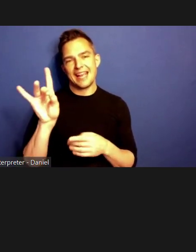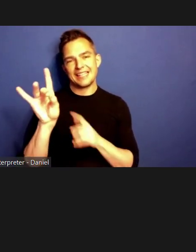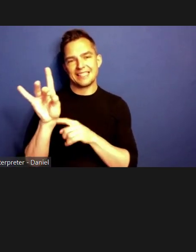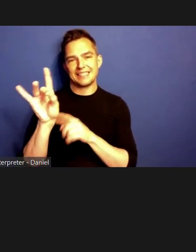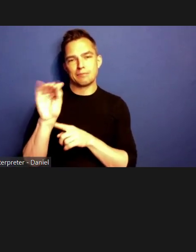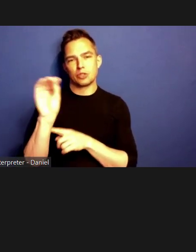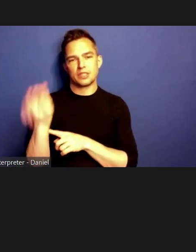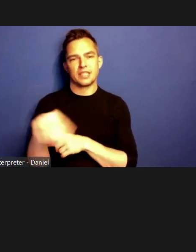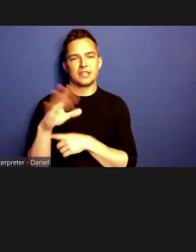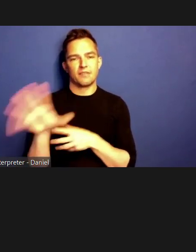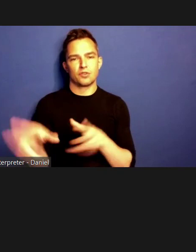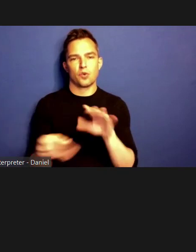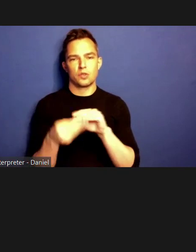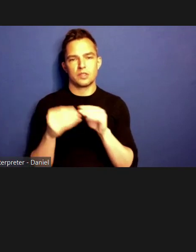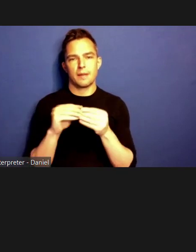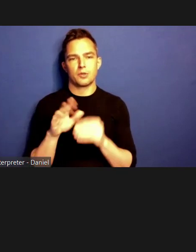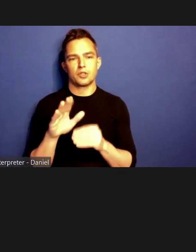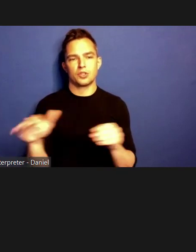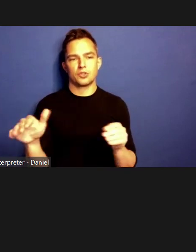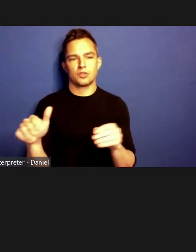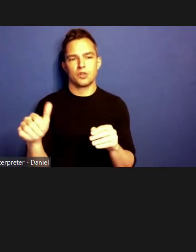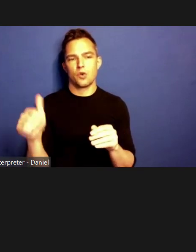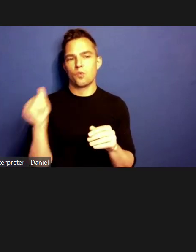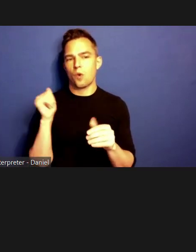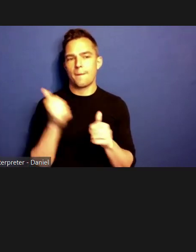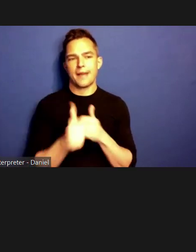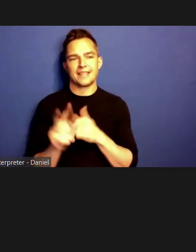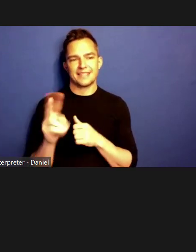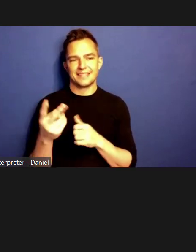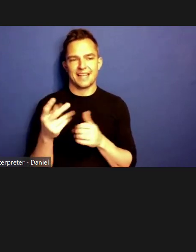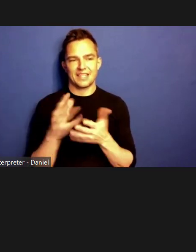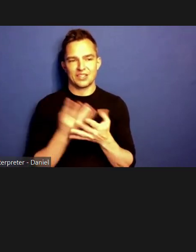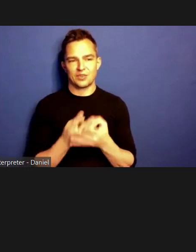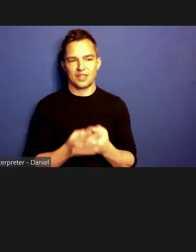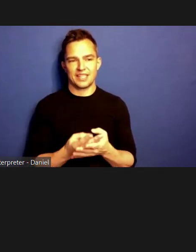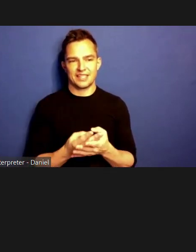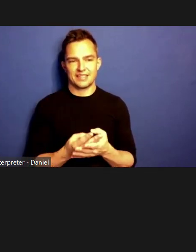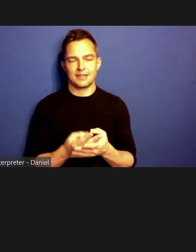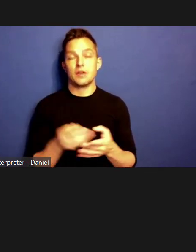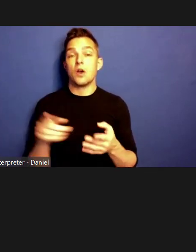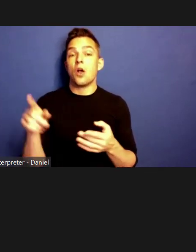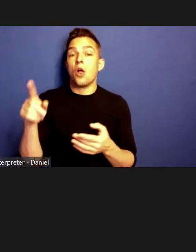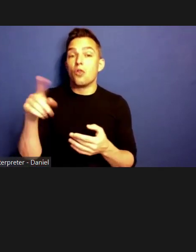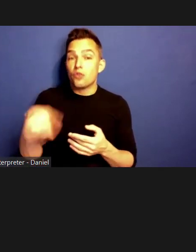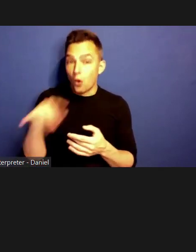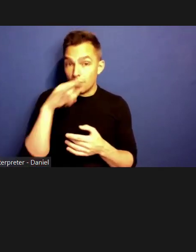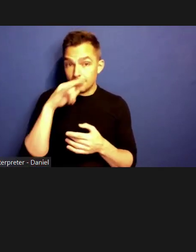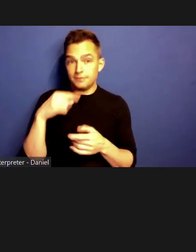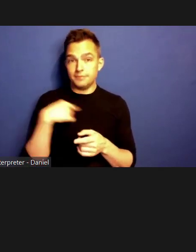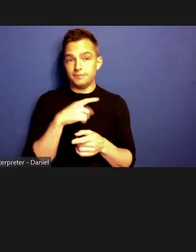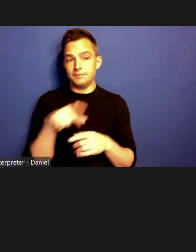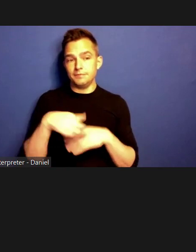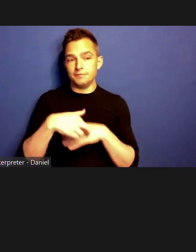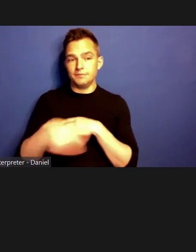the second screening. These are the children that will need to be referred to a health care provider for a middle ear evaluation.